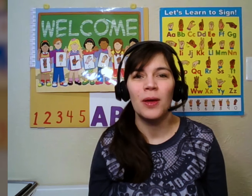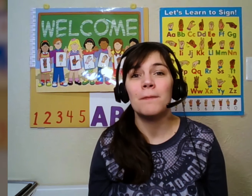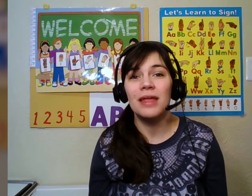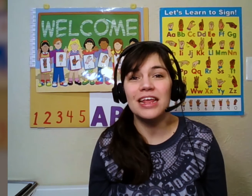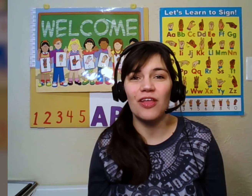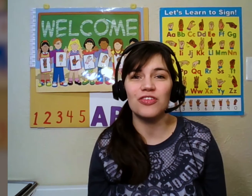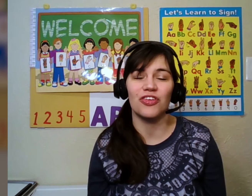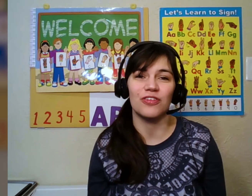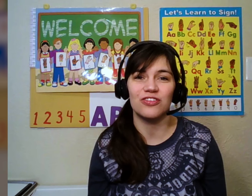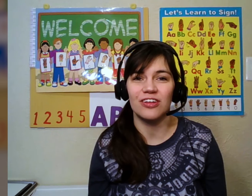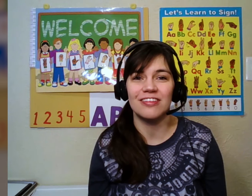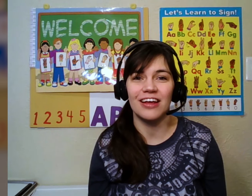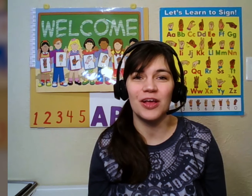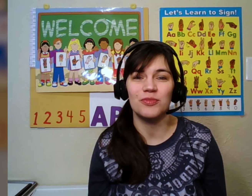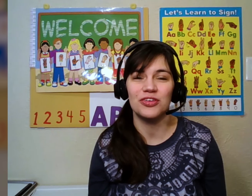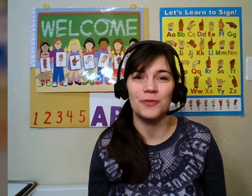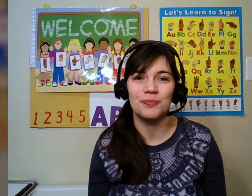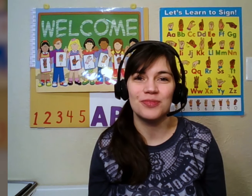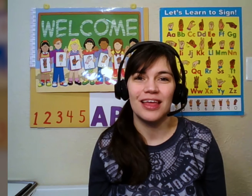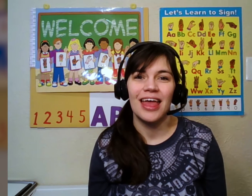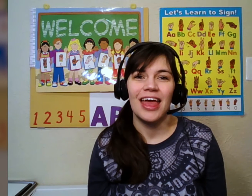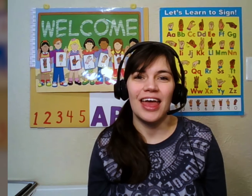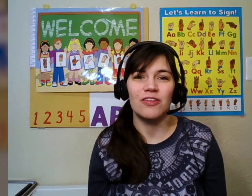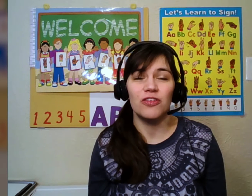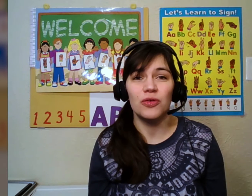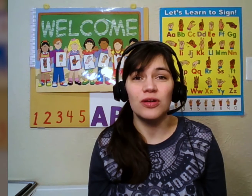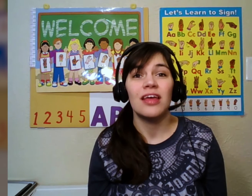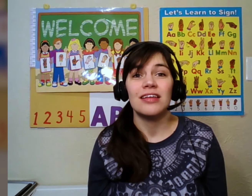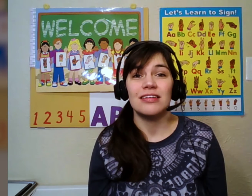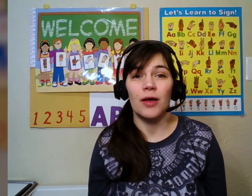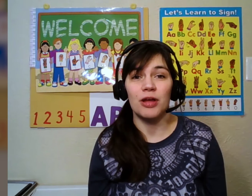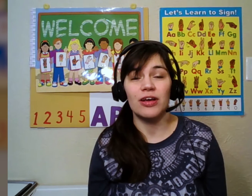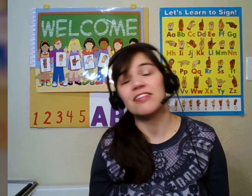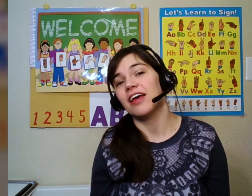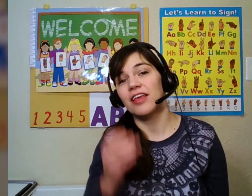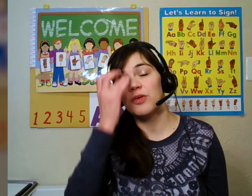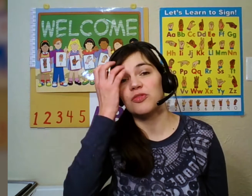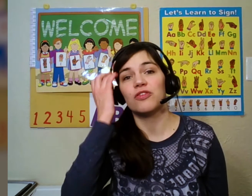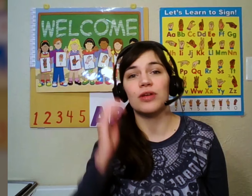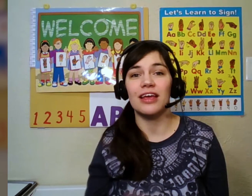Many other children started signing up too and soon American Sign Language was